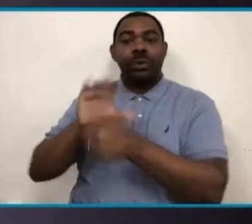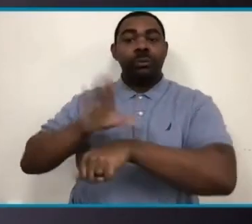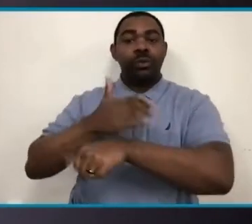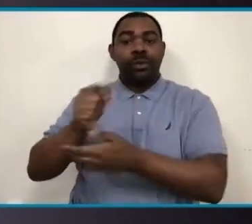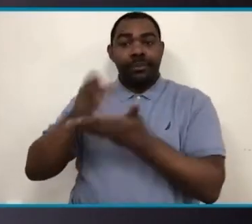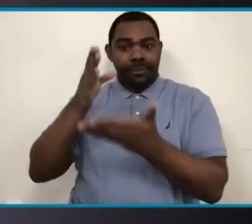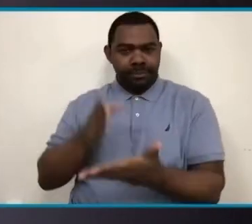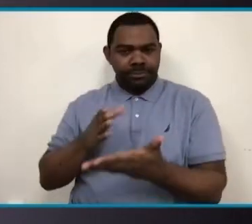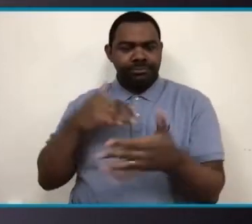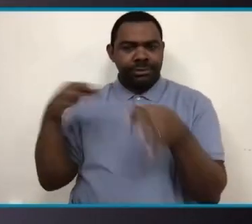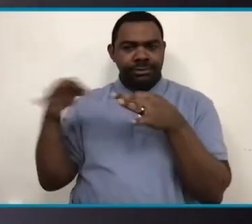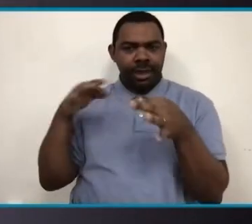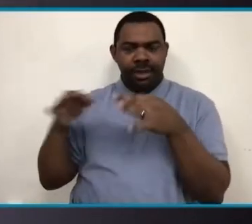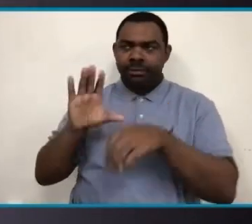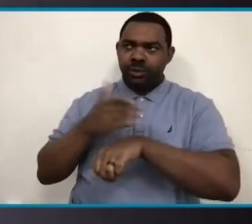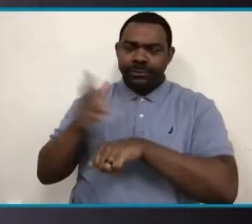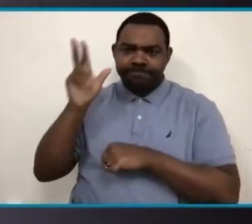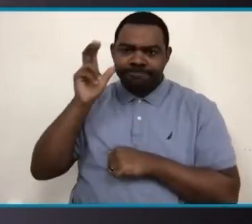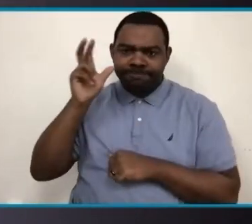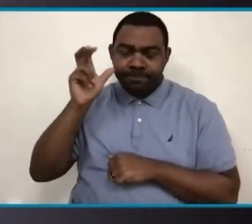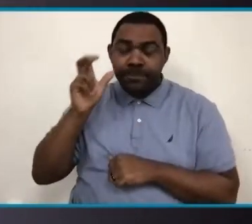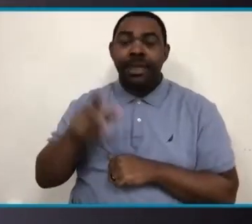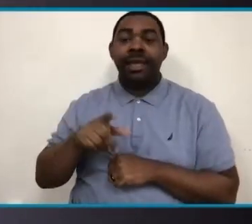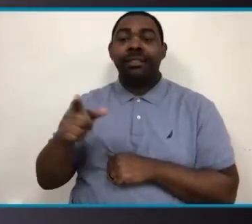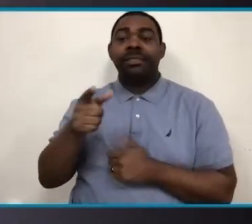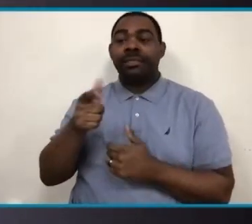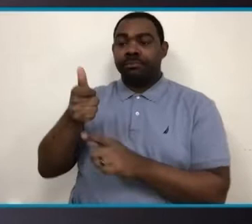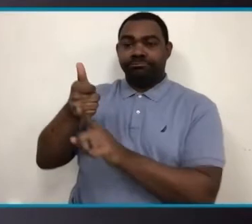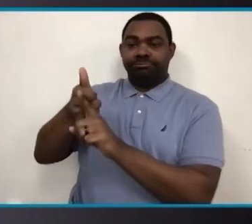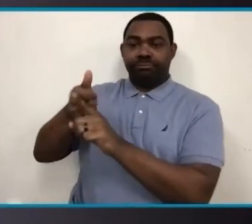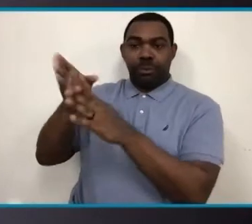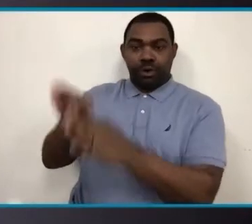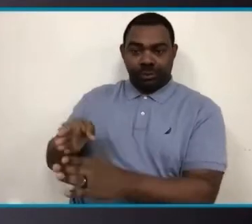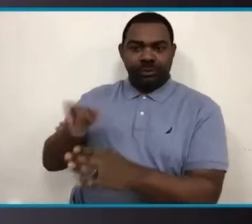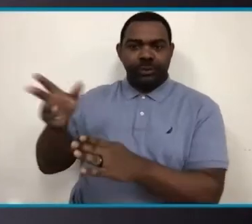then the veteran listens to music on their own during the length of the study.